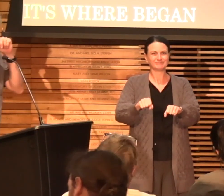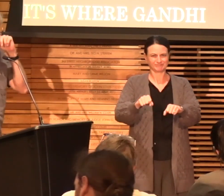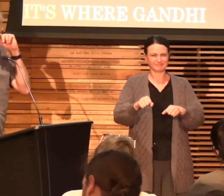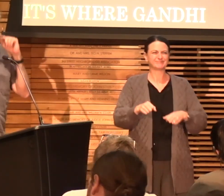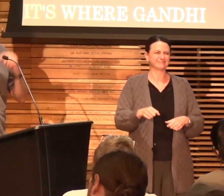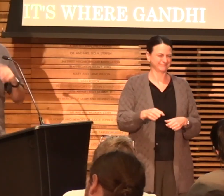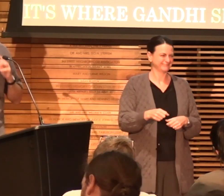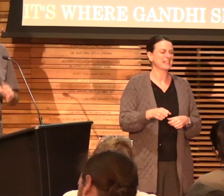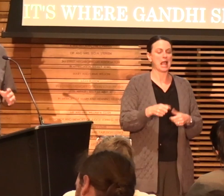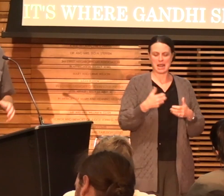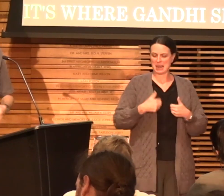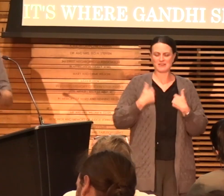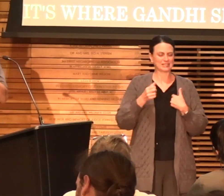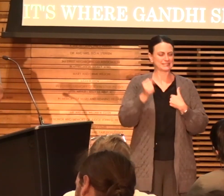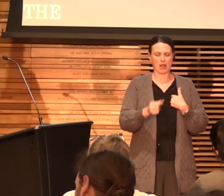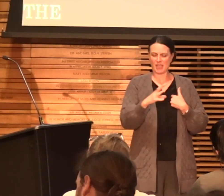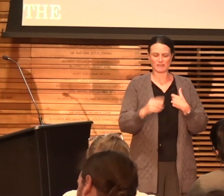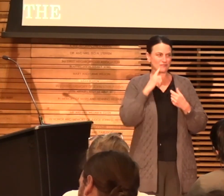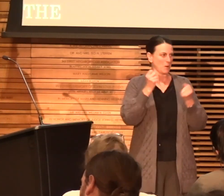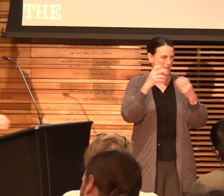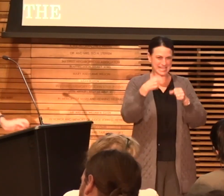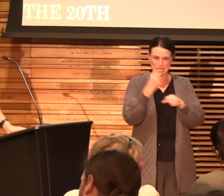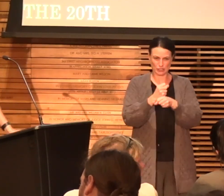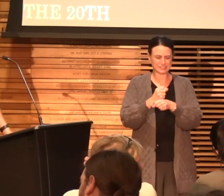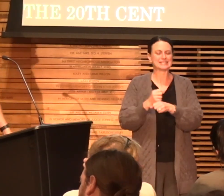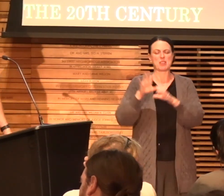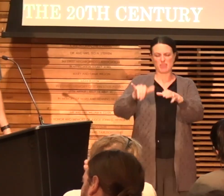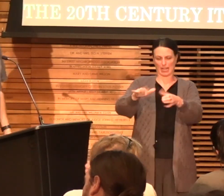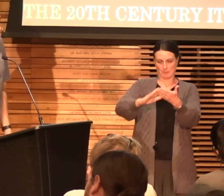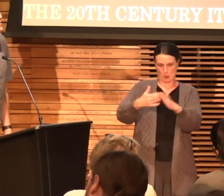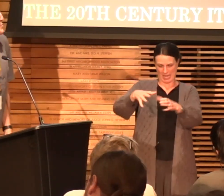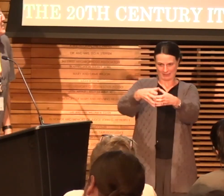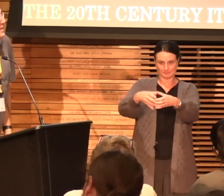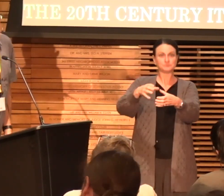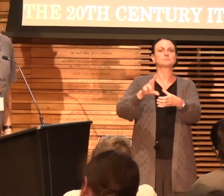who lived in South Africa for years. It's the Indian community. She arrives in Durban